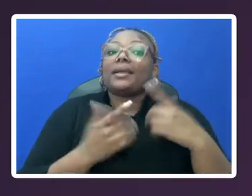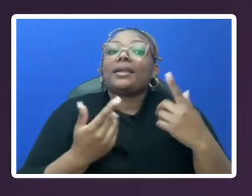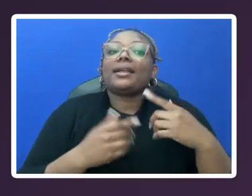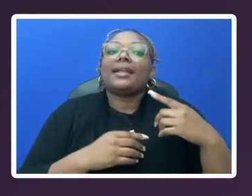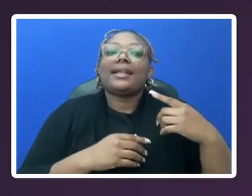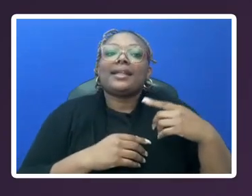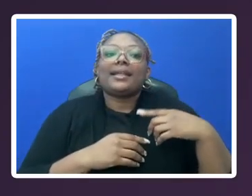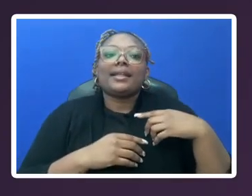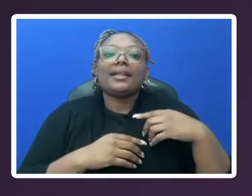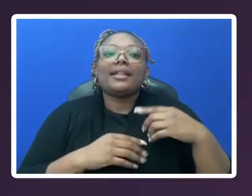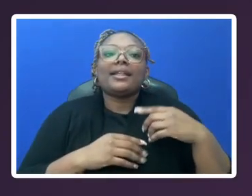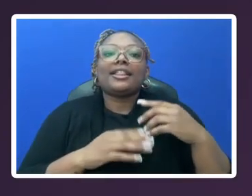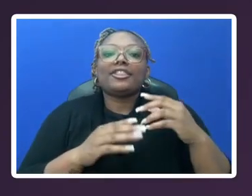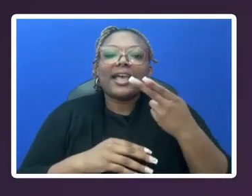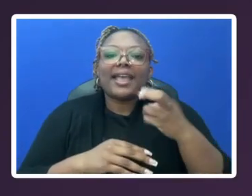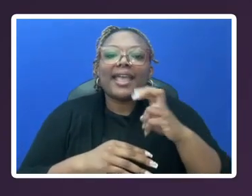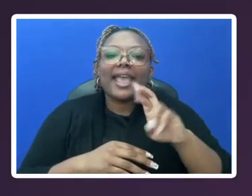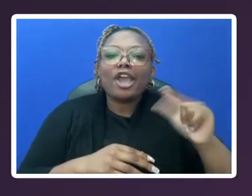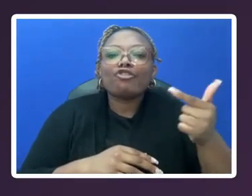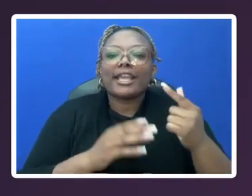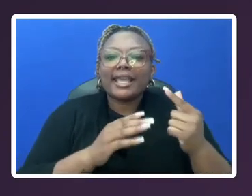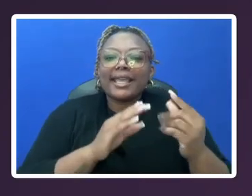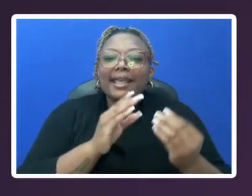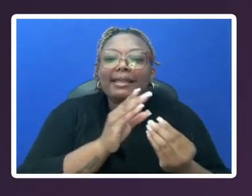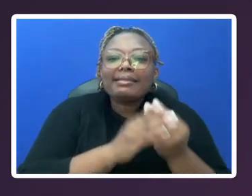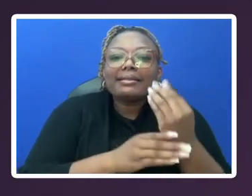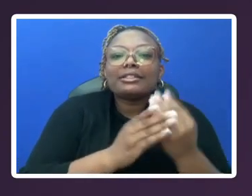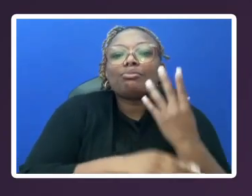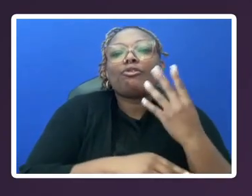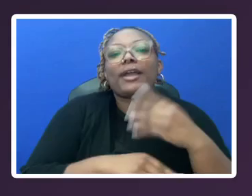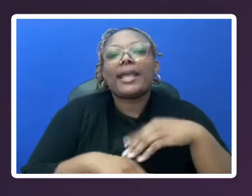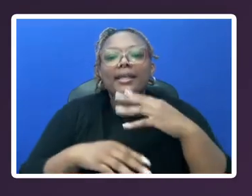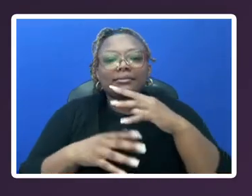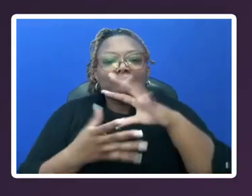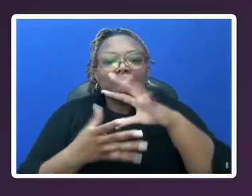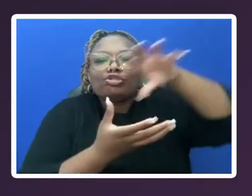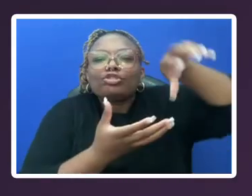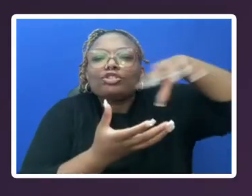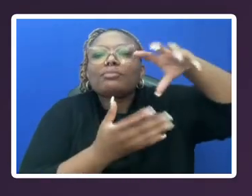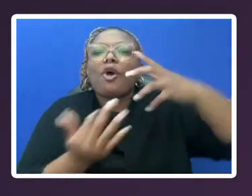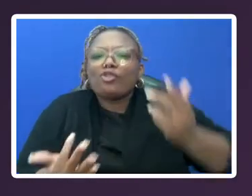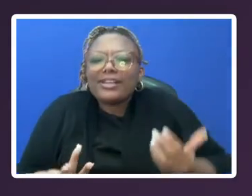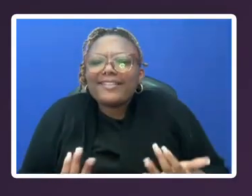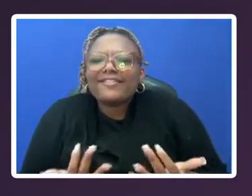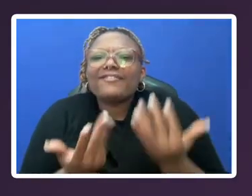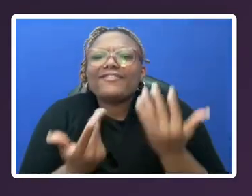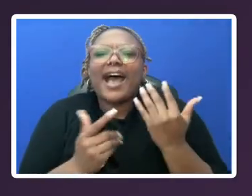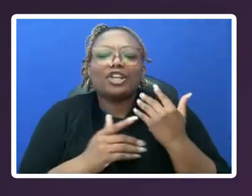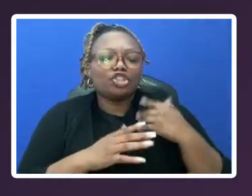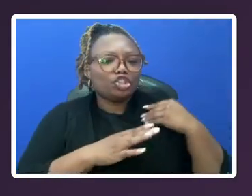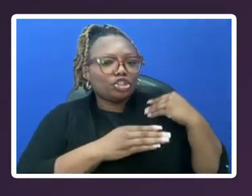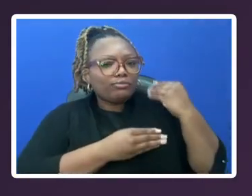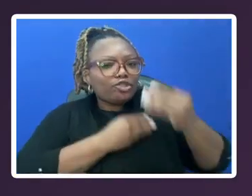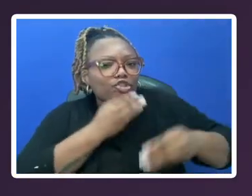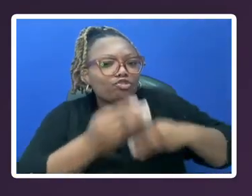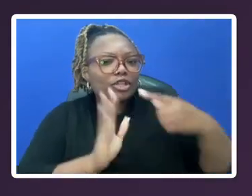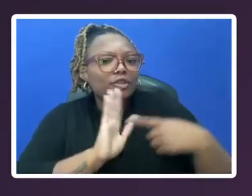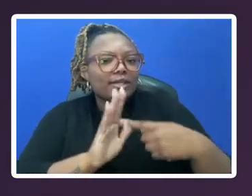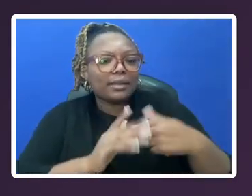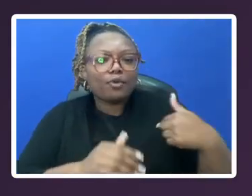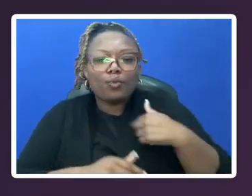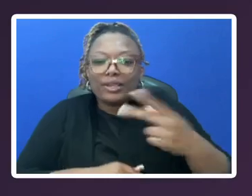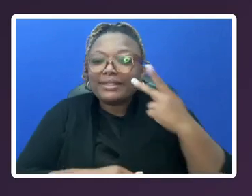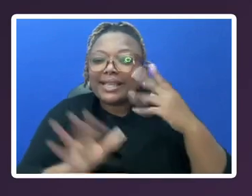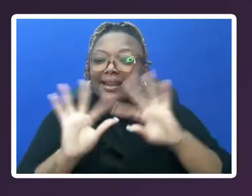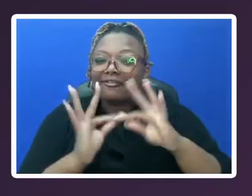and the smoke and the fire, just intergenerational examples we saw of families. You know, we're --